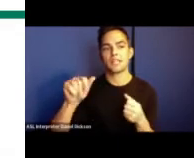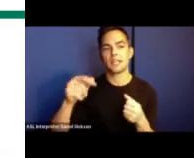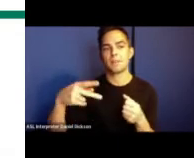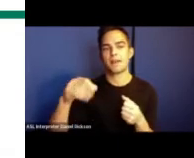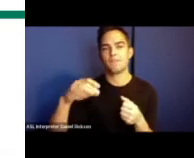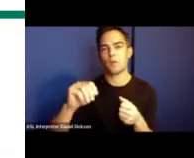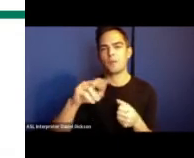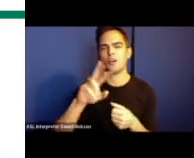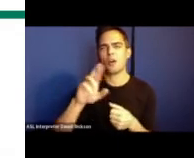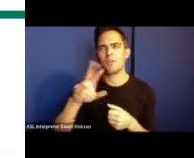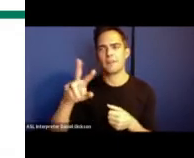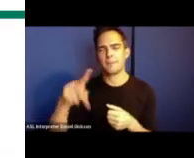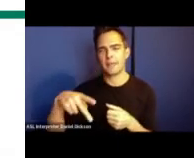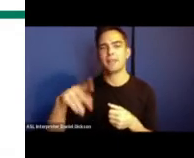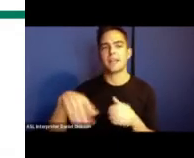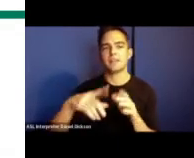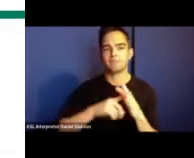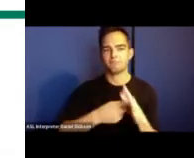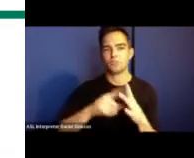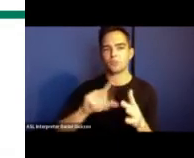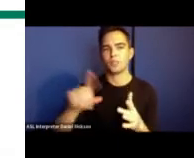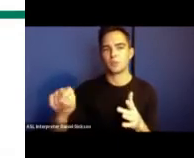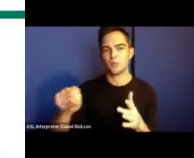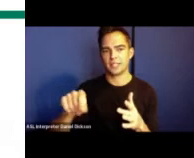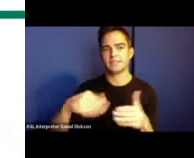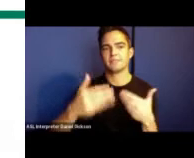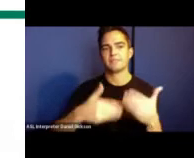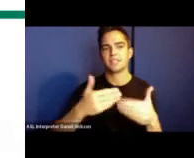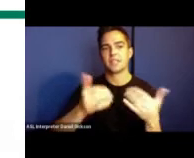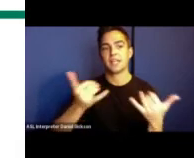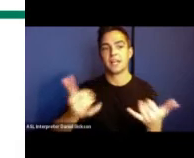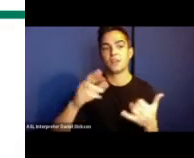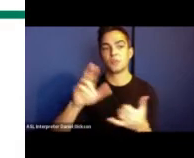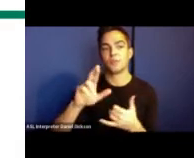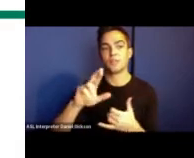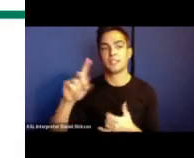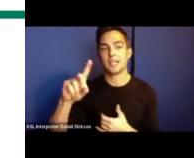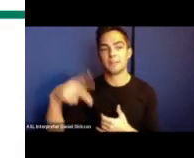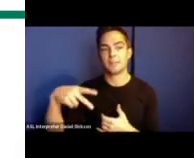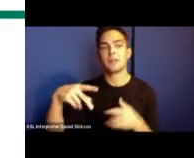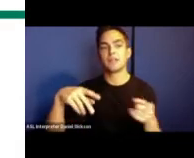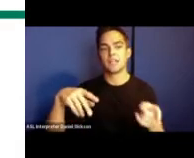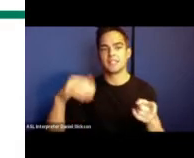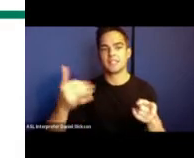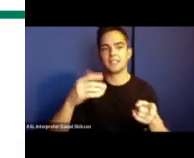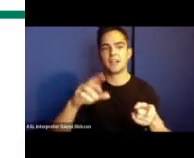in 2020, and our to date recovery vital signs are still not captured consistently. So we